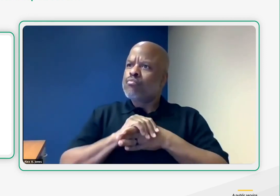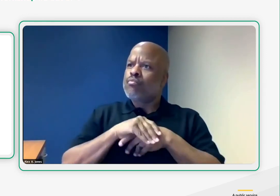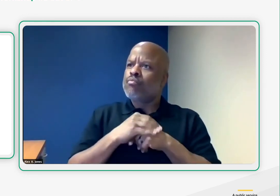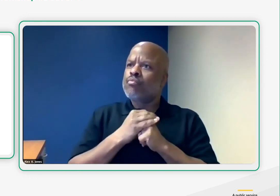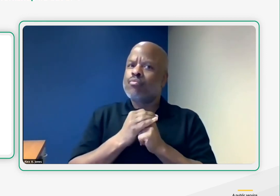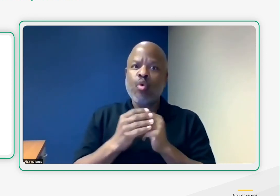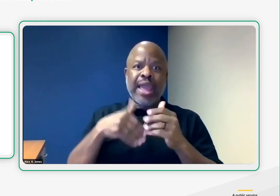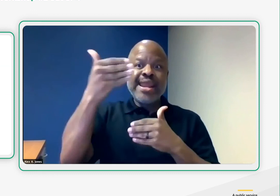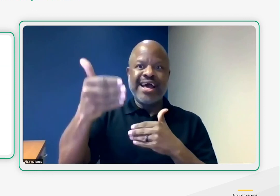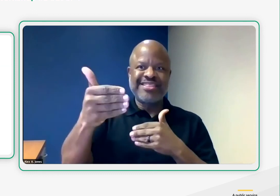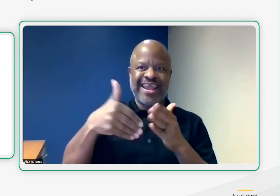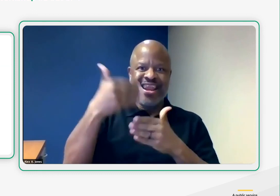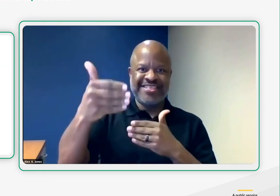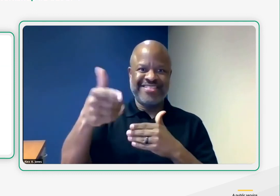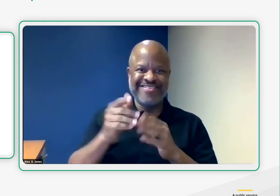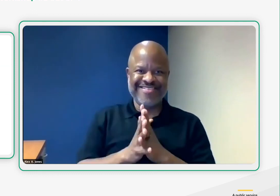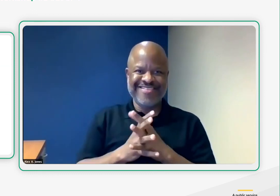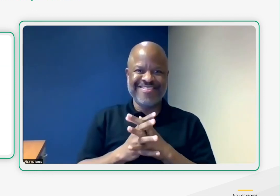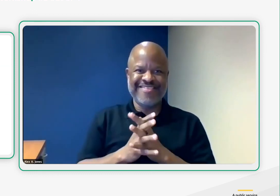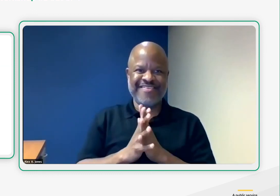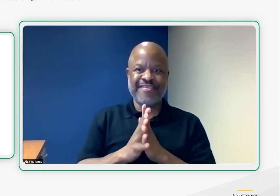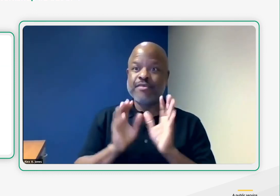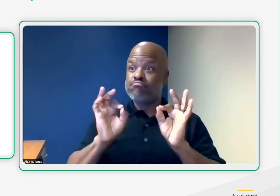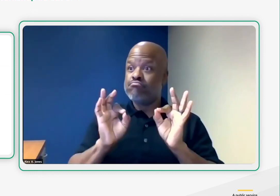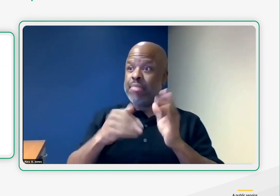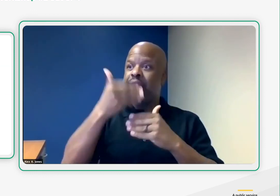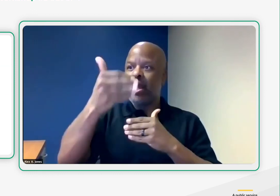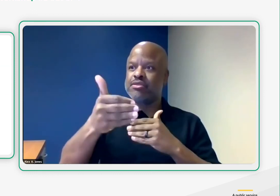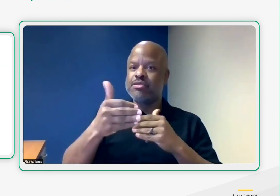habits. Next slide.